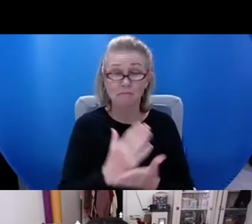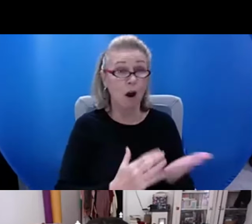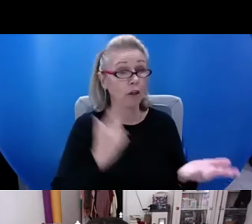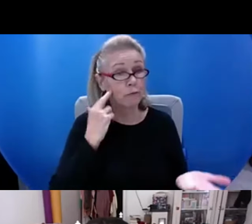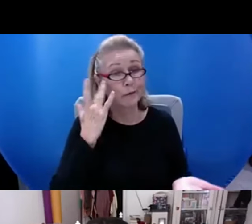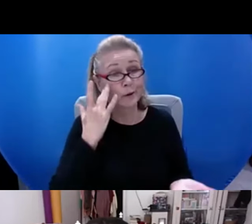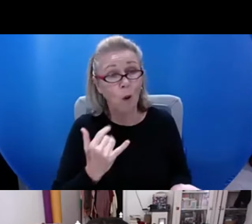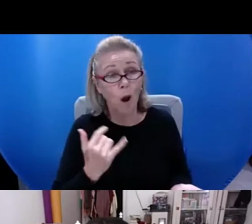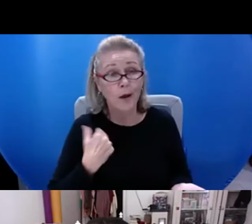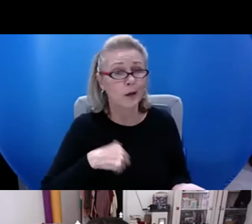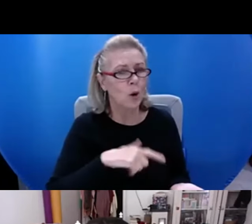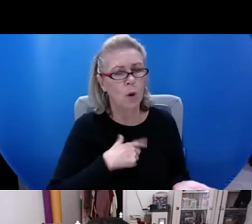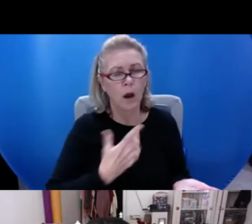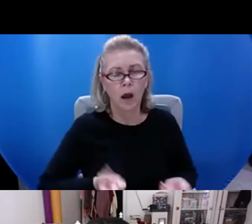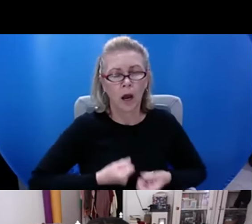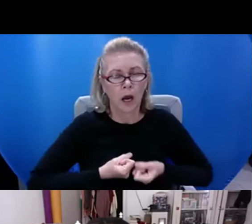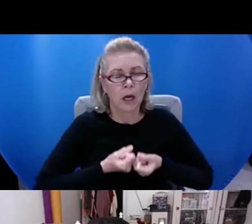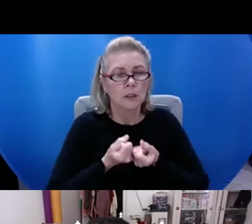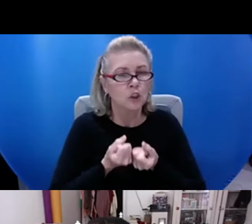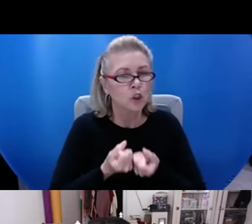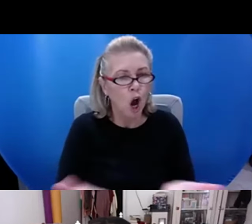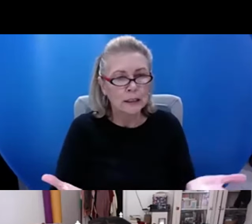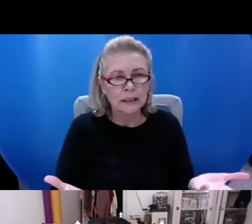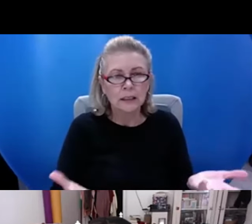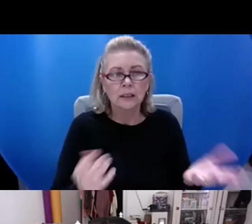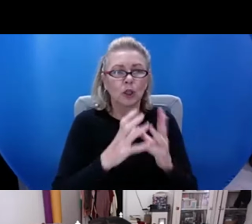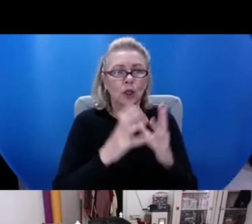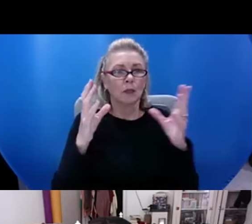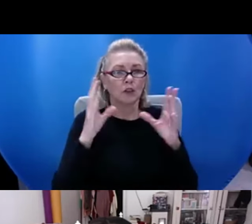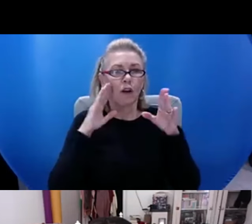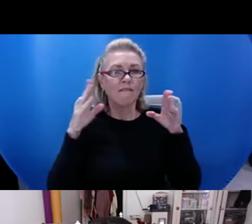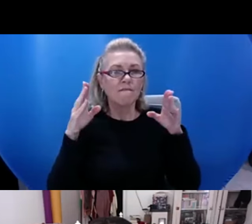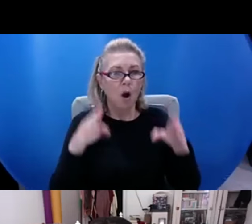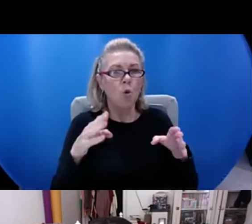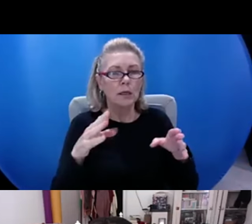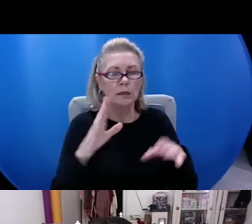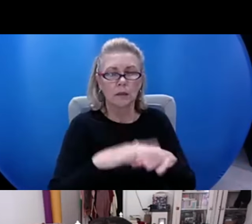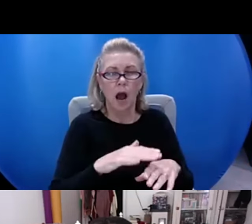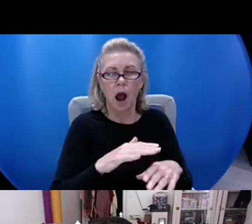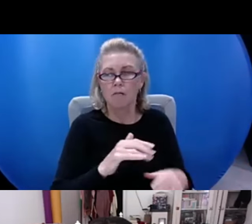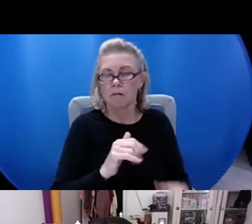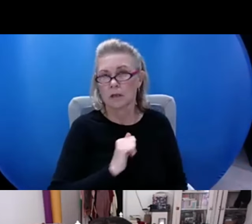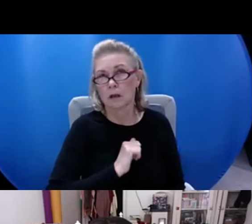getting exhausted, you know, and there's so much focus on like self-care instead of community care